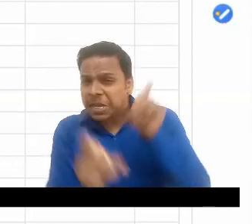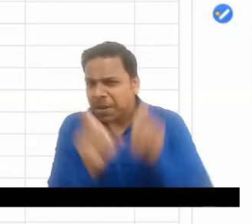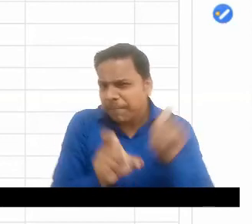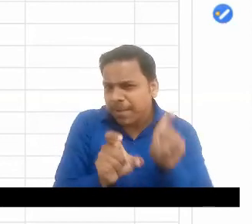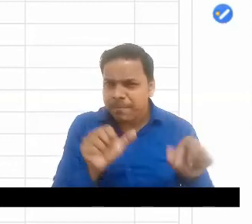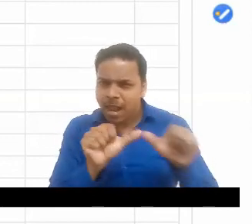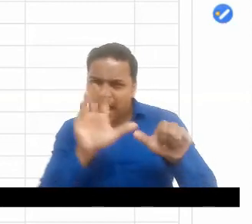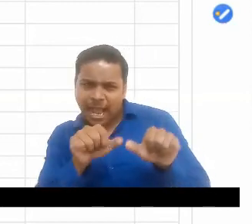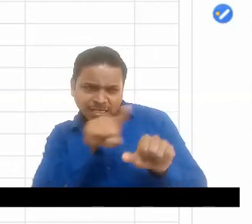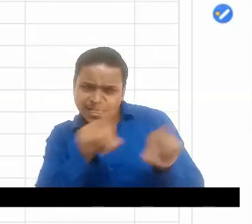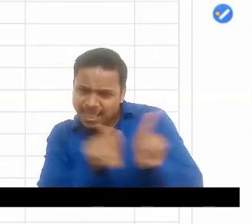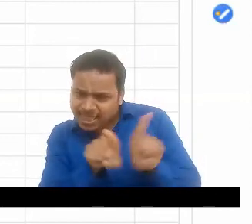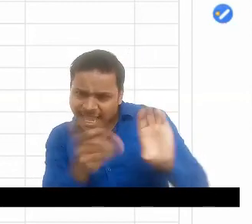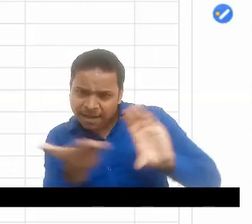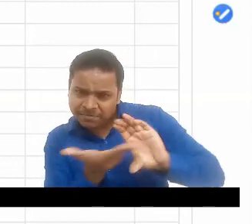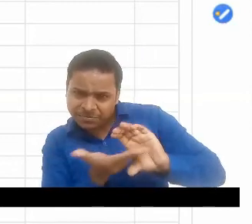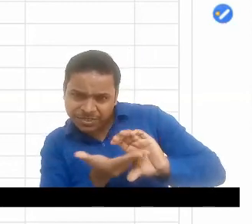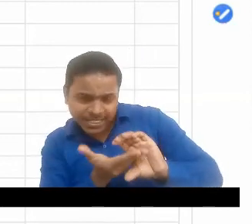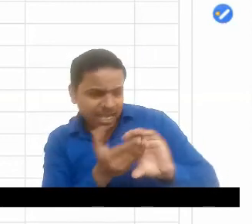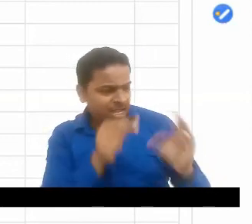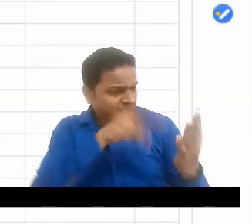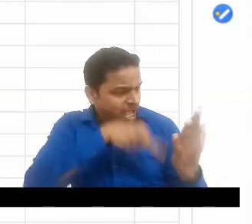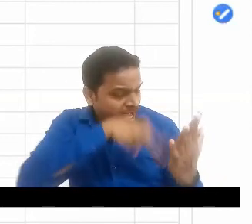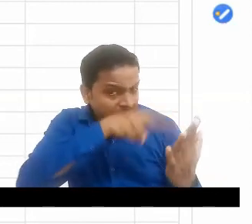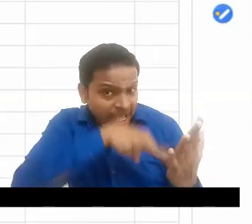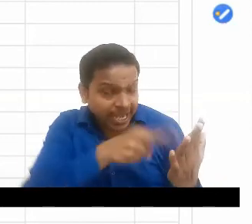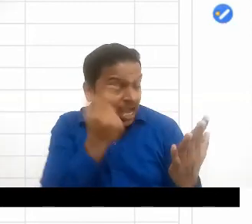they can actually go, they can see the Marks and they can see the comment and they can